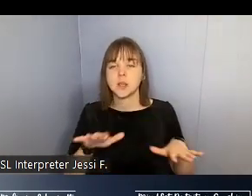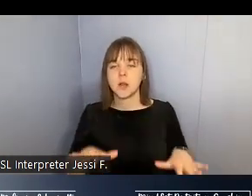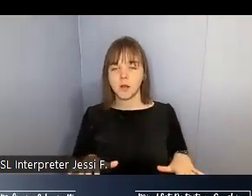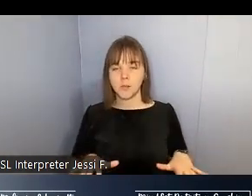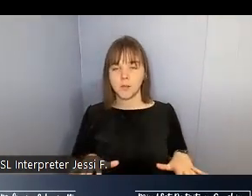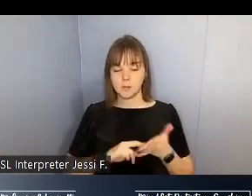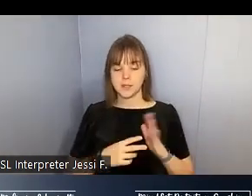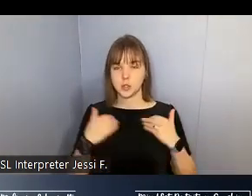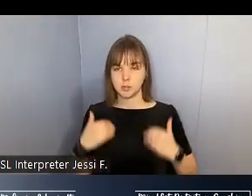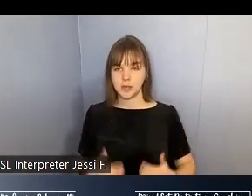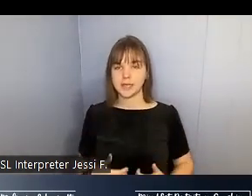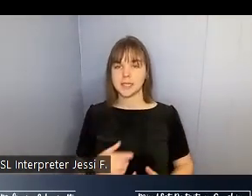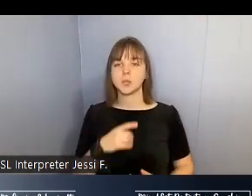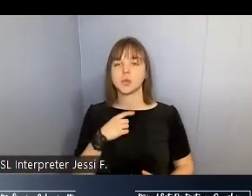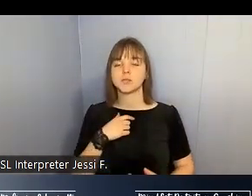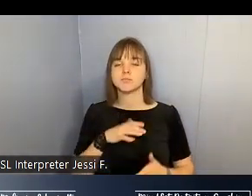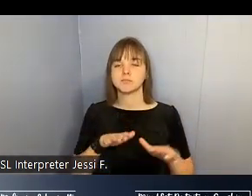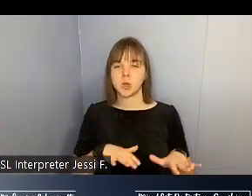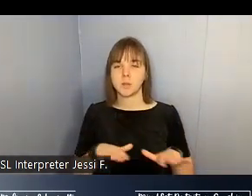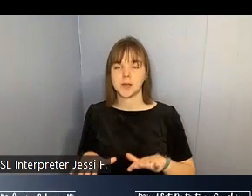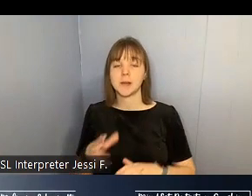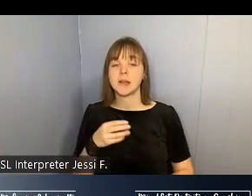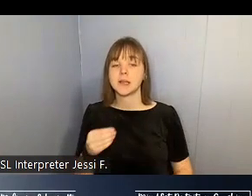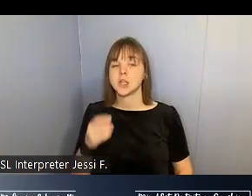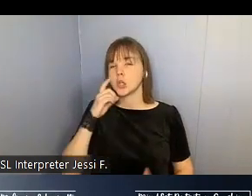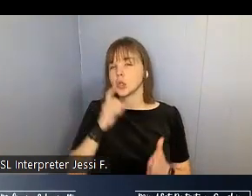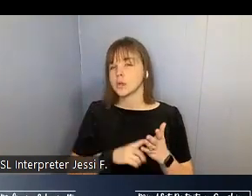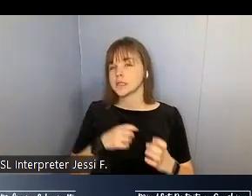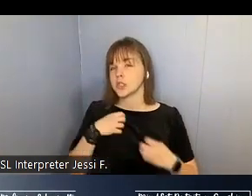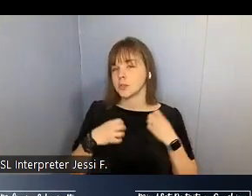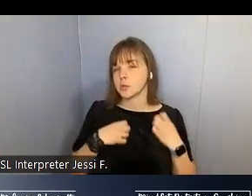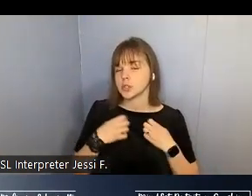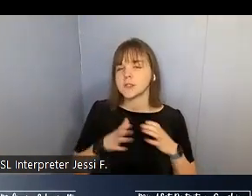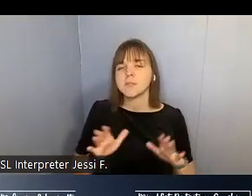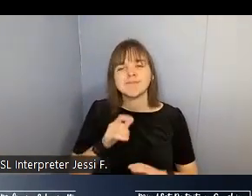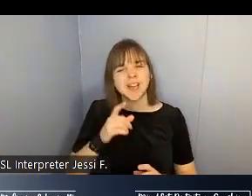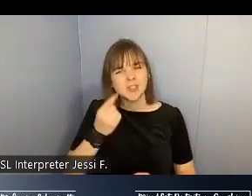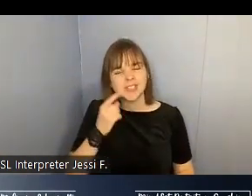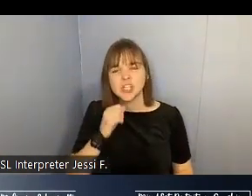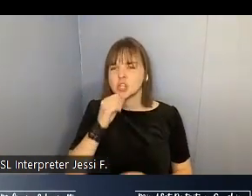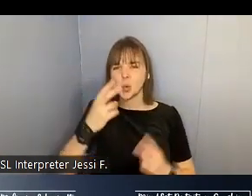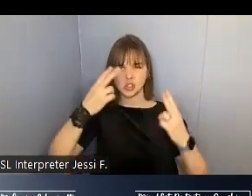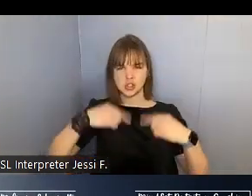Notice feelings and sensations, emotions. But try to be non-judgmental about them. The more you understand what's going on,